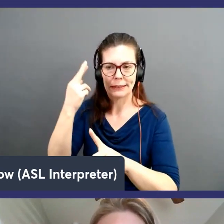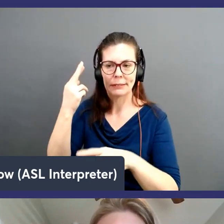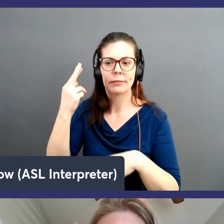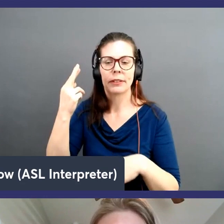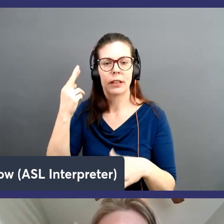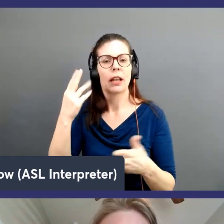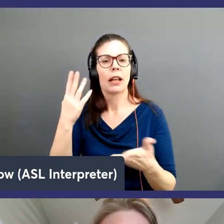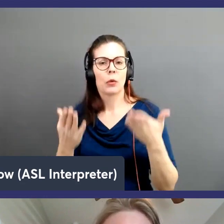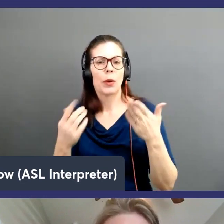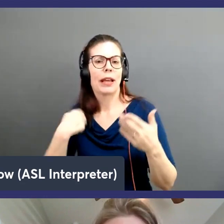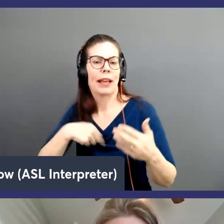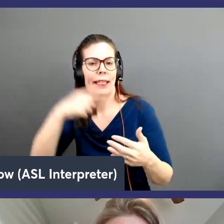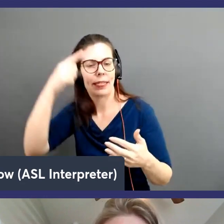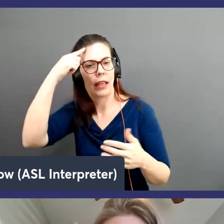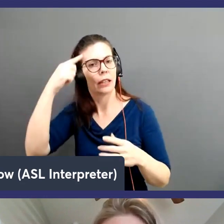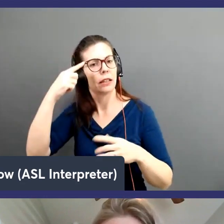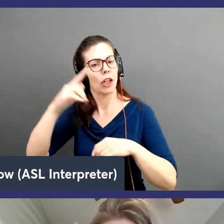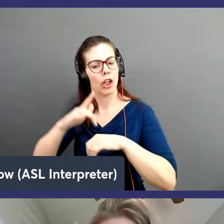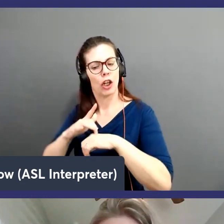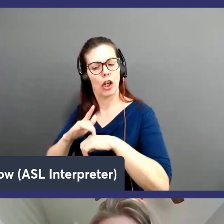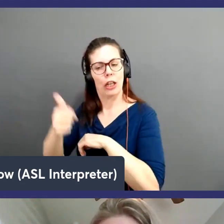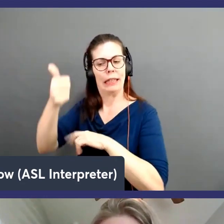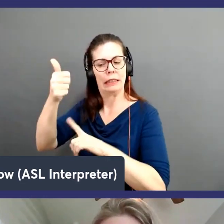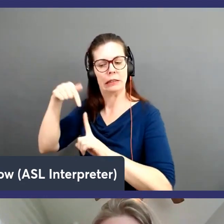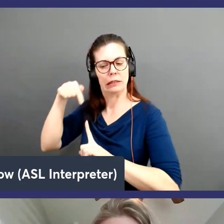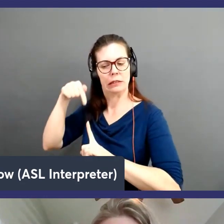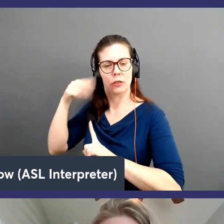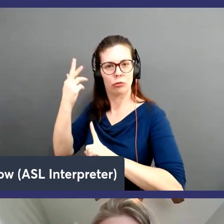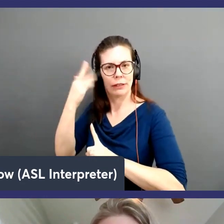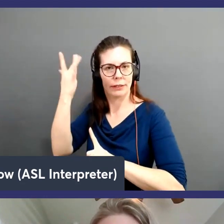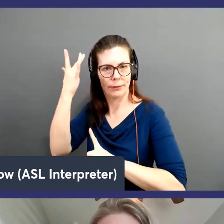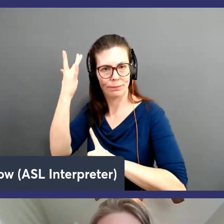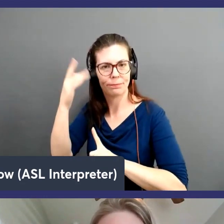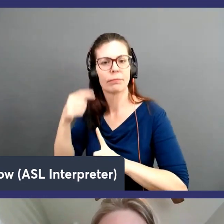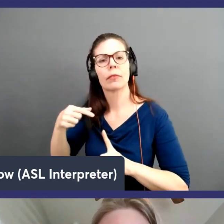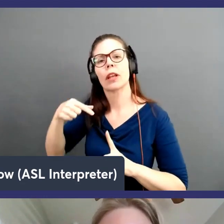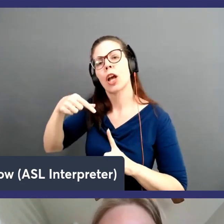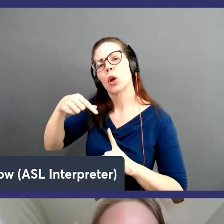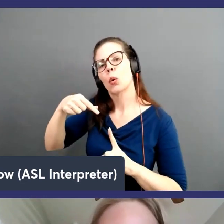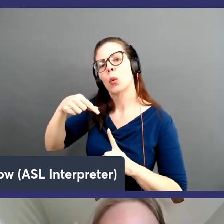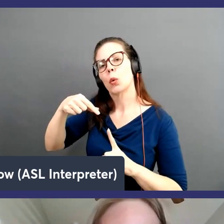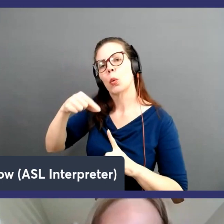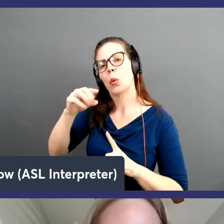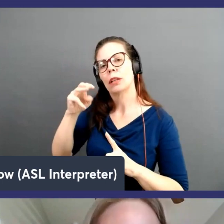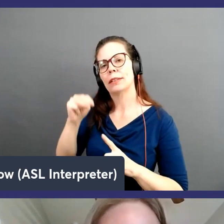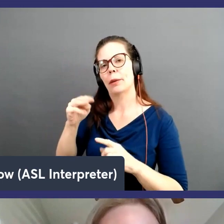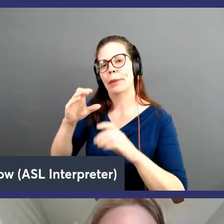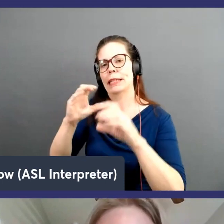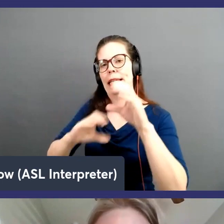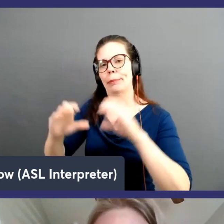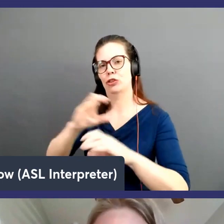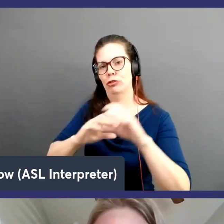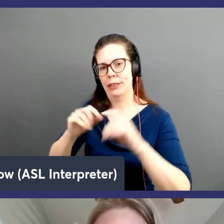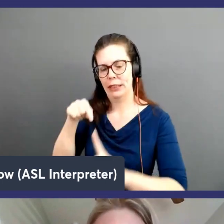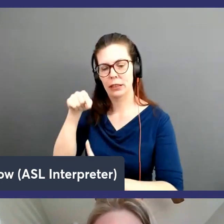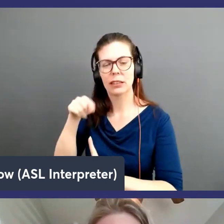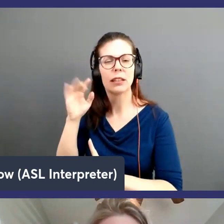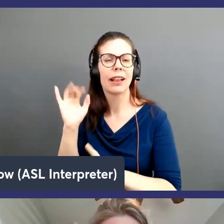is gonna be like the earliest one is in quantum chemistry. So this is things like simulating